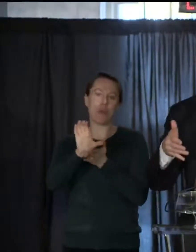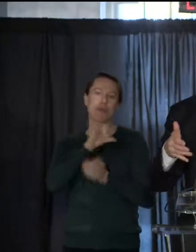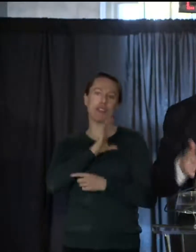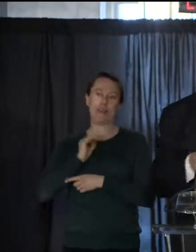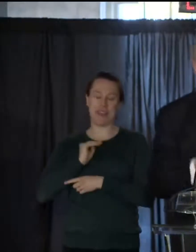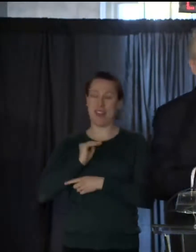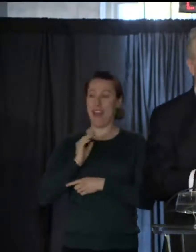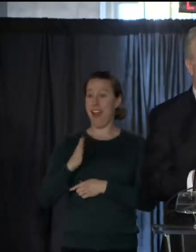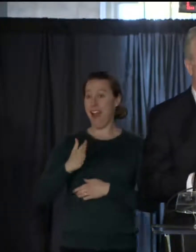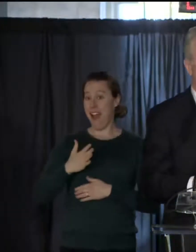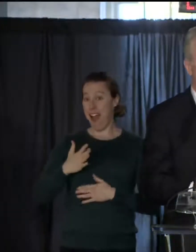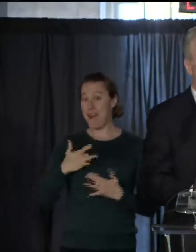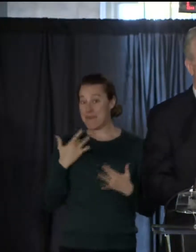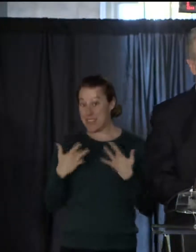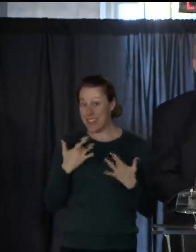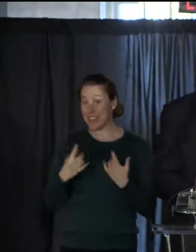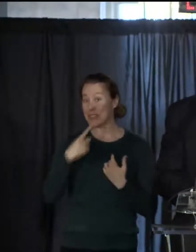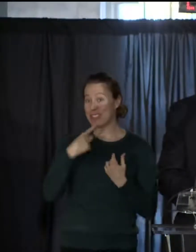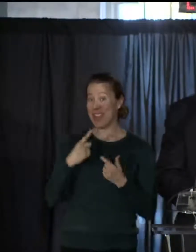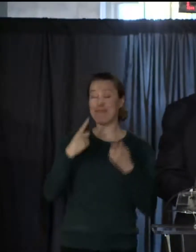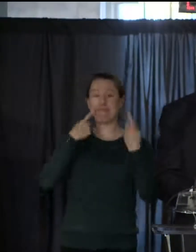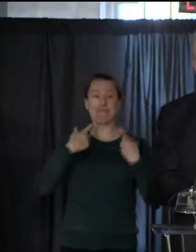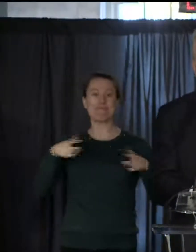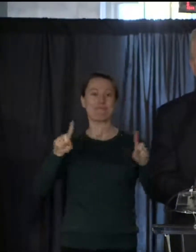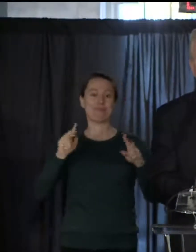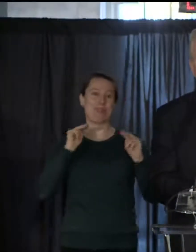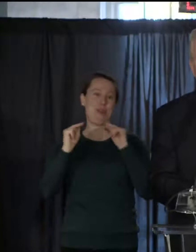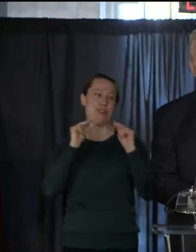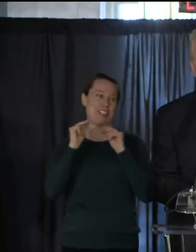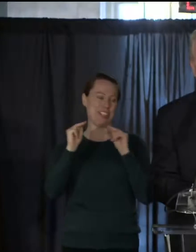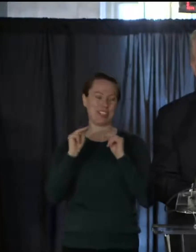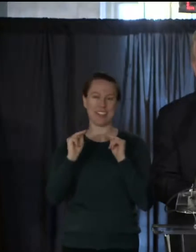SUCCESSFUL NEGOTIATION AND I LOOK FORWARD TO WORKING WITH ALL